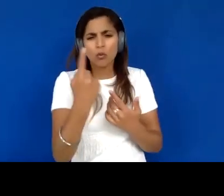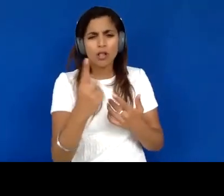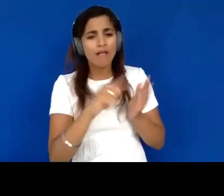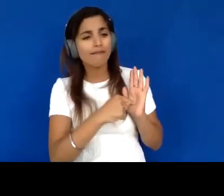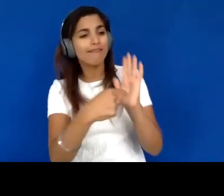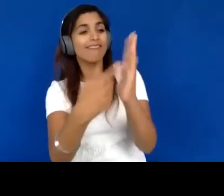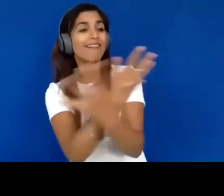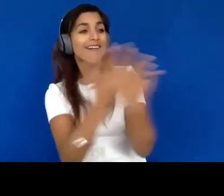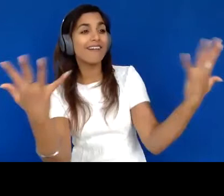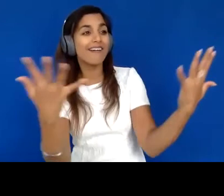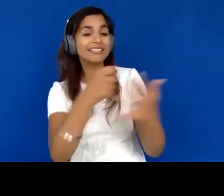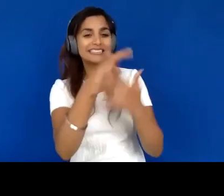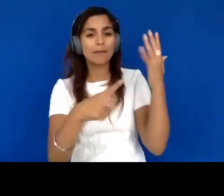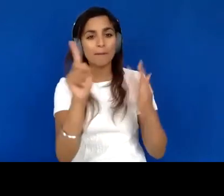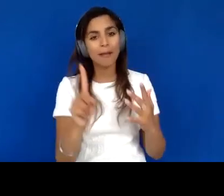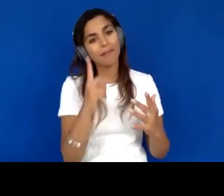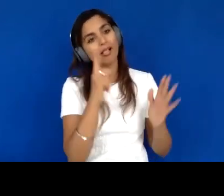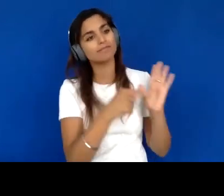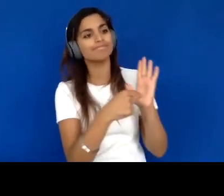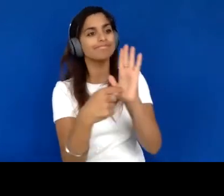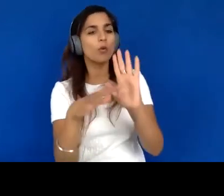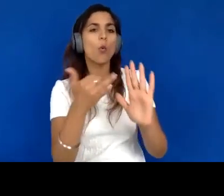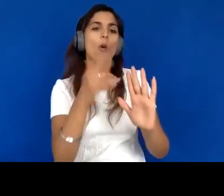athletes or presenters you claim to highlight but their greater numbers of